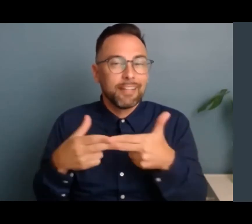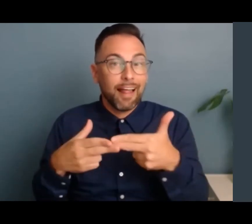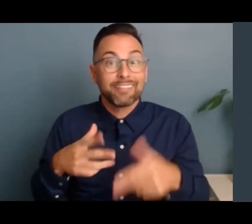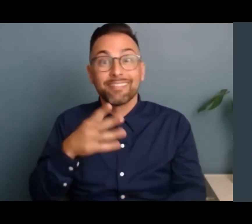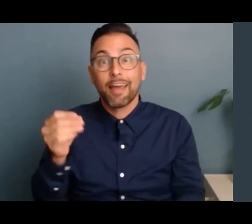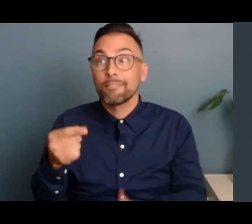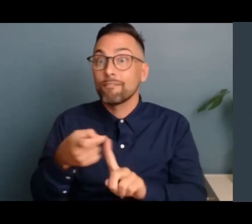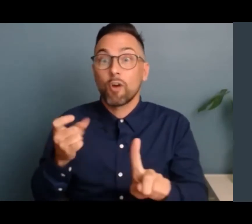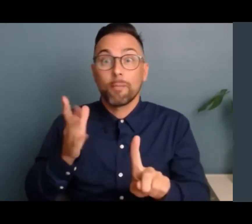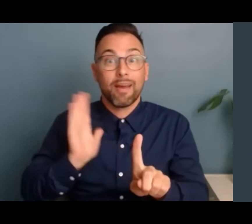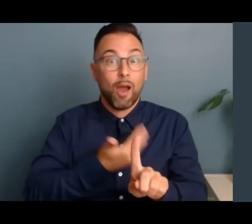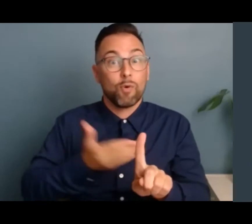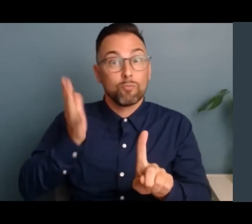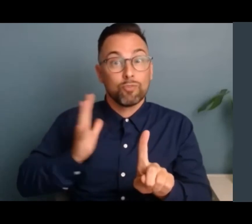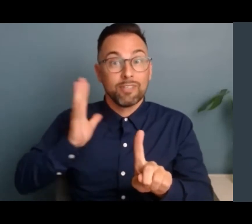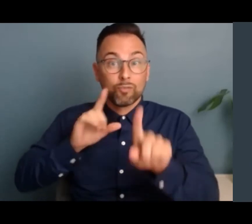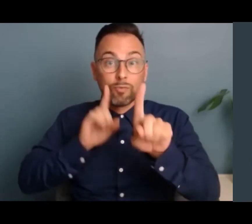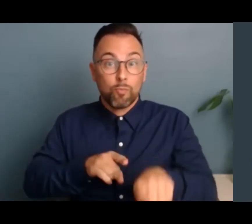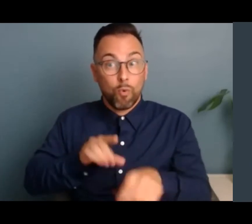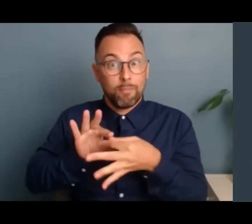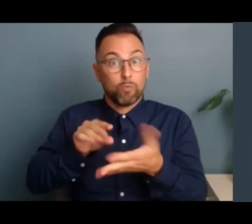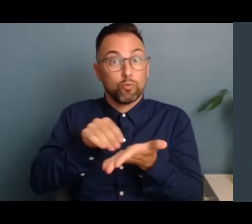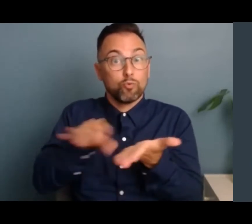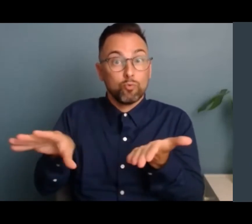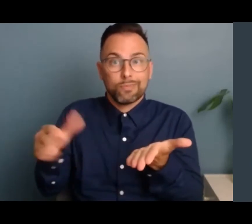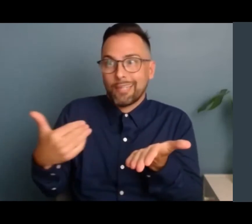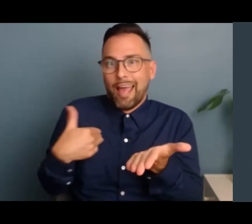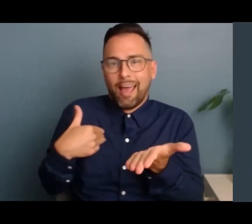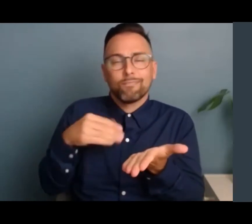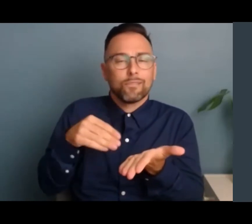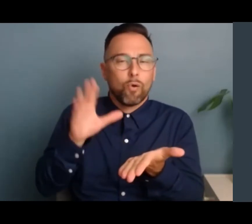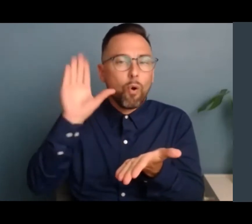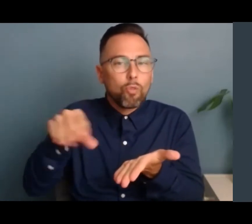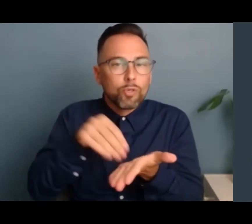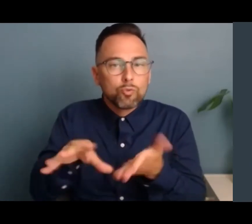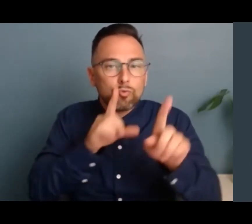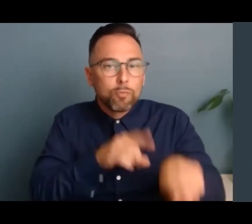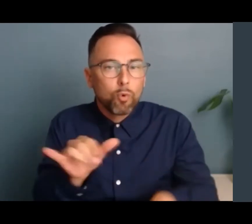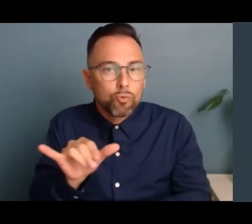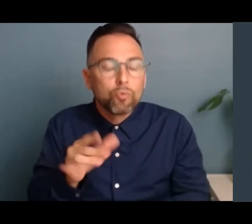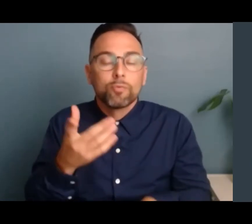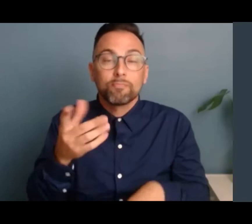is actually handing that out. From our previous report that we received from students,